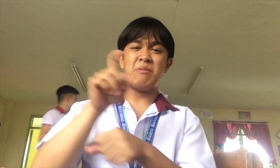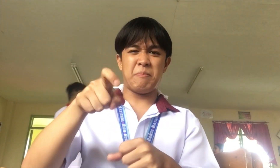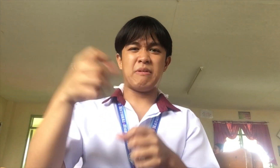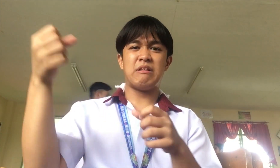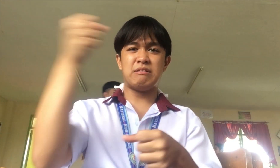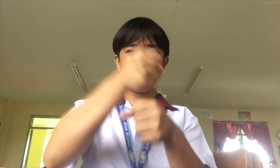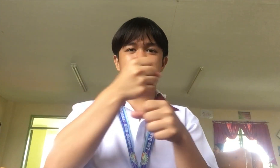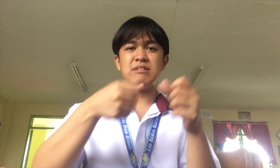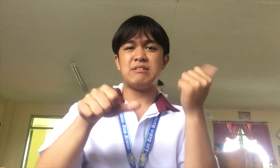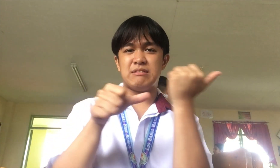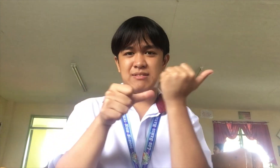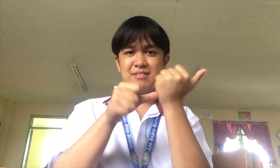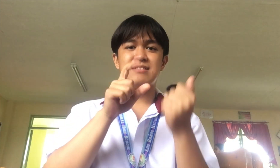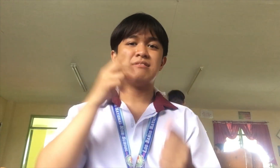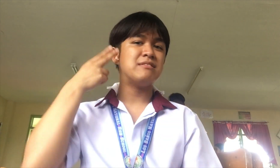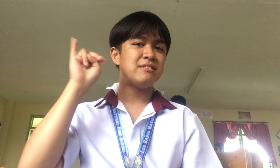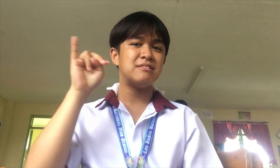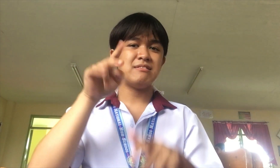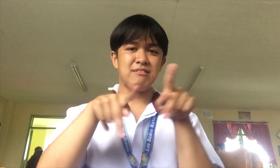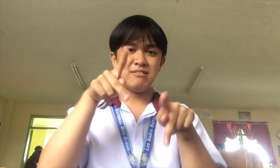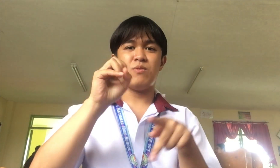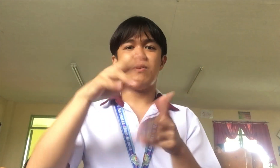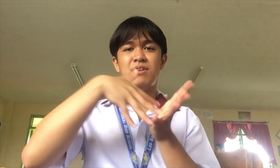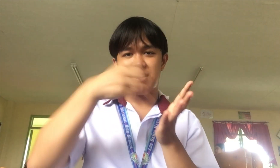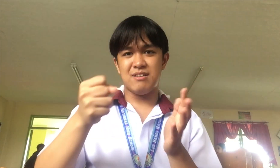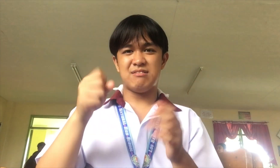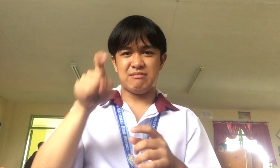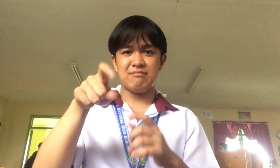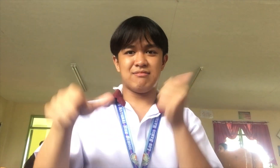you must have asked the hearing student to assist with them